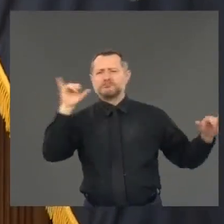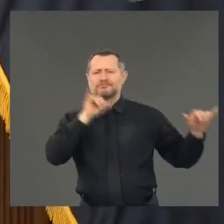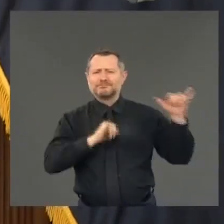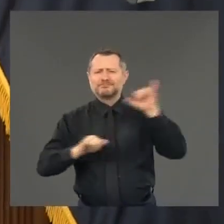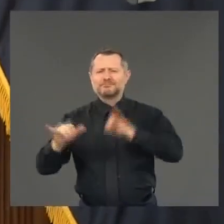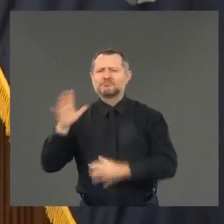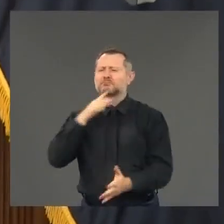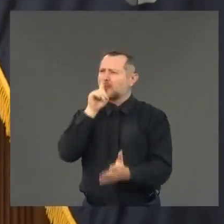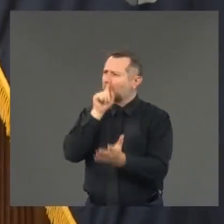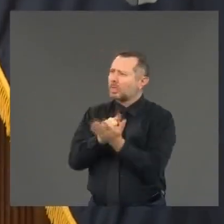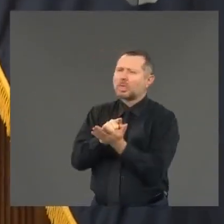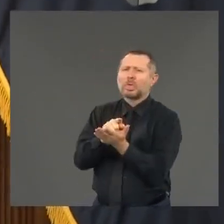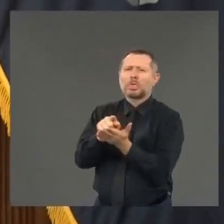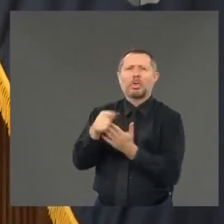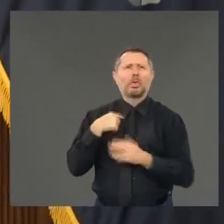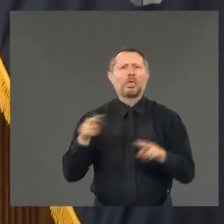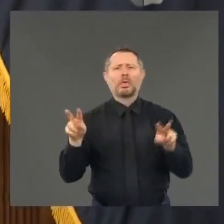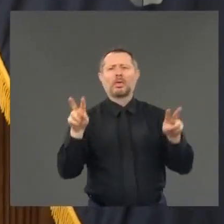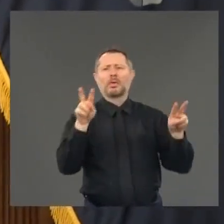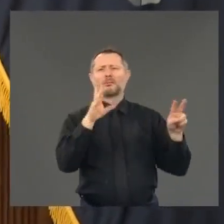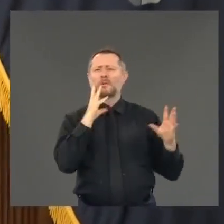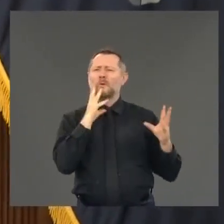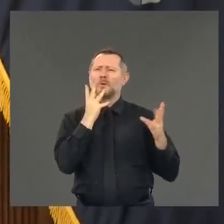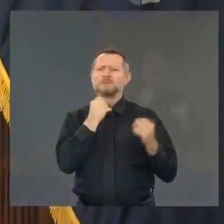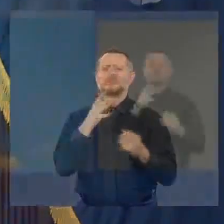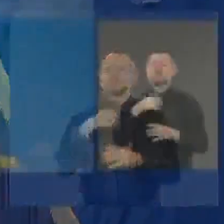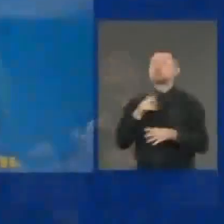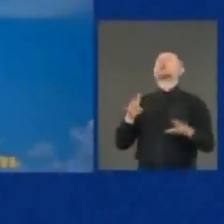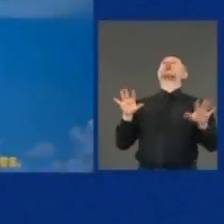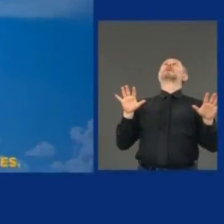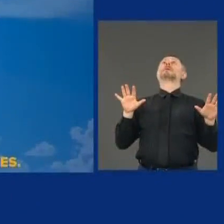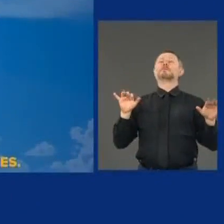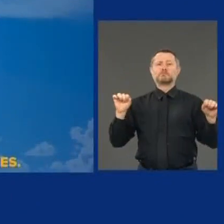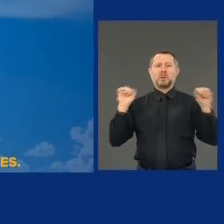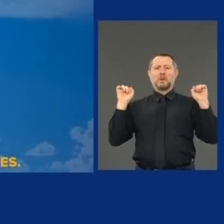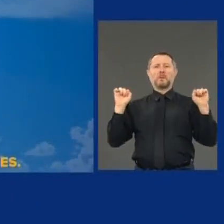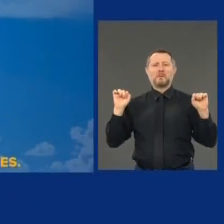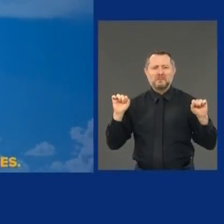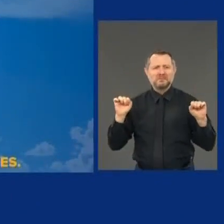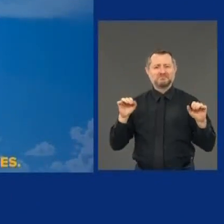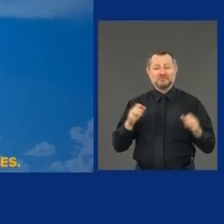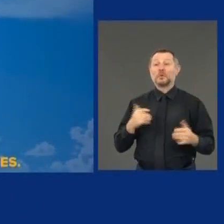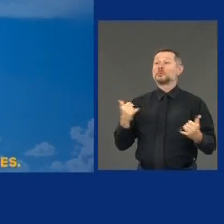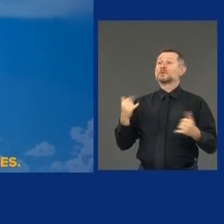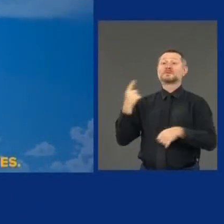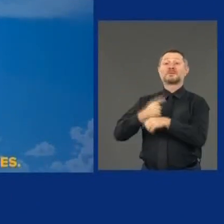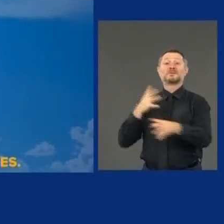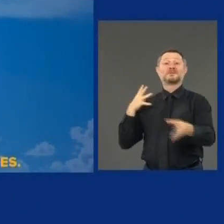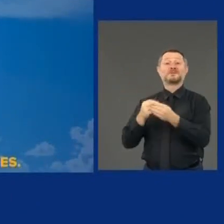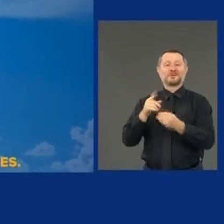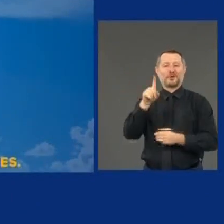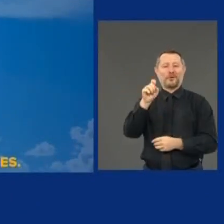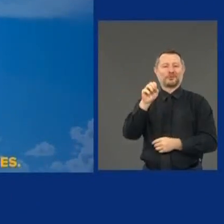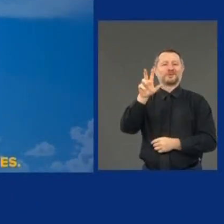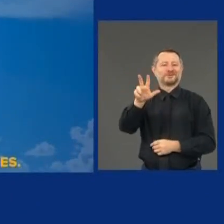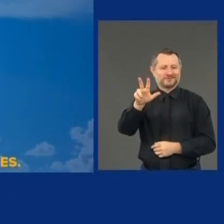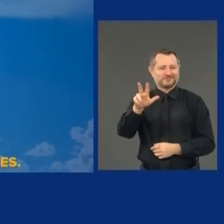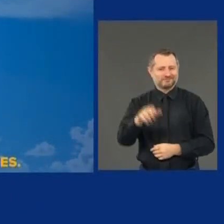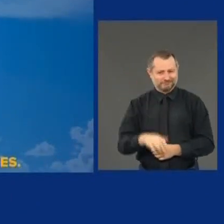TO BE BACK AND YESTERDAY GET A GLIMPSE OF THE NEW LaGUARDIA AIRPORT WHICH IS UNBELIEVABLE. INCREDIBLE. PEOPLE ARE GOING TO BE BLOWN AWAY.